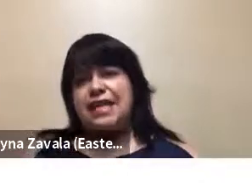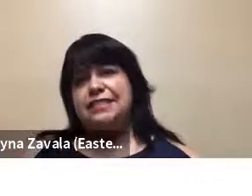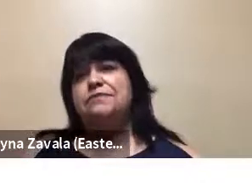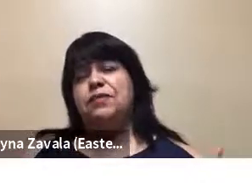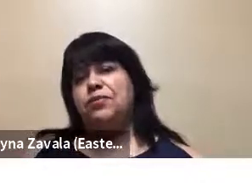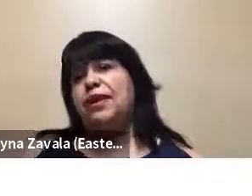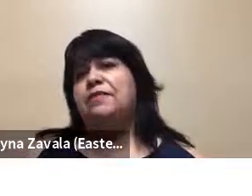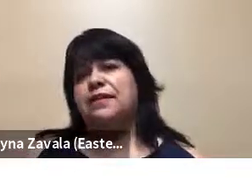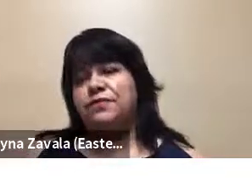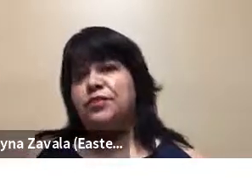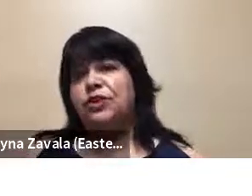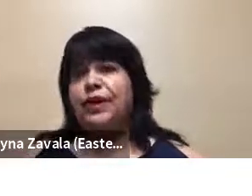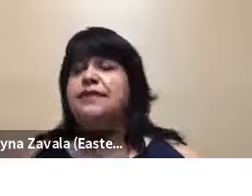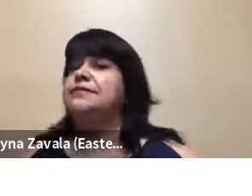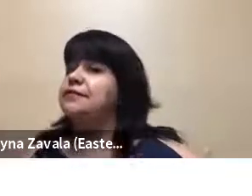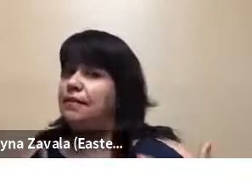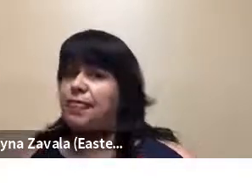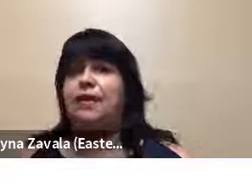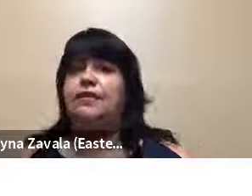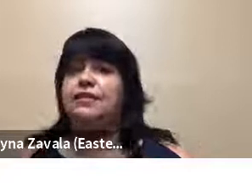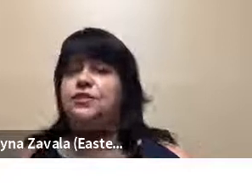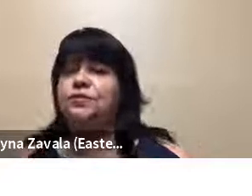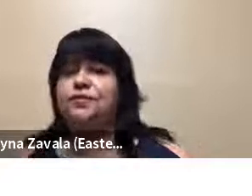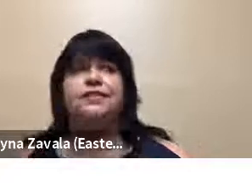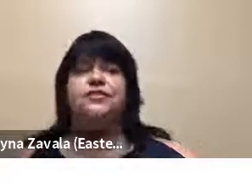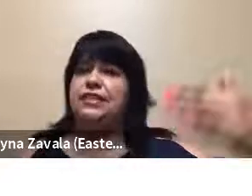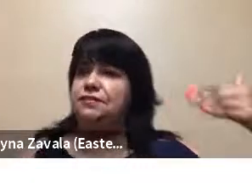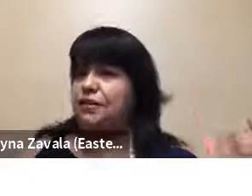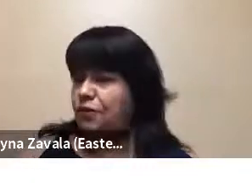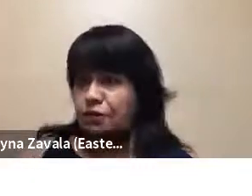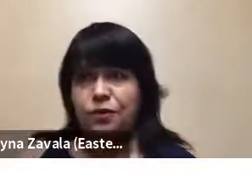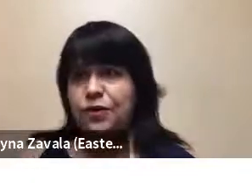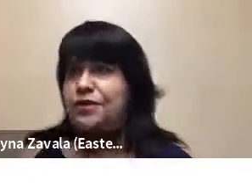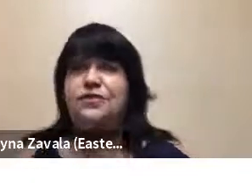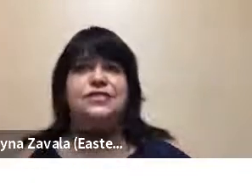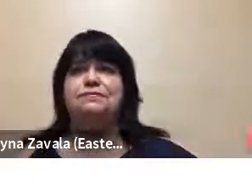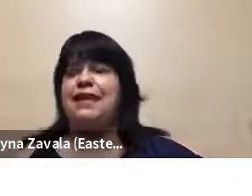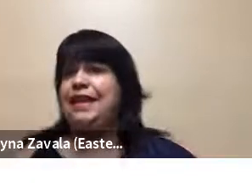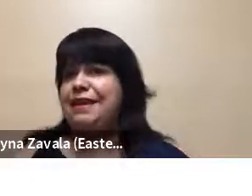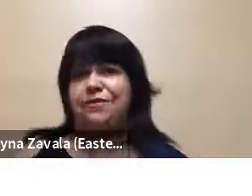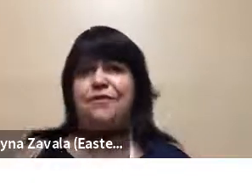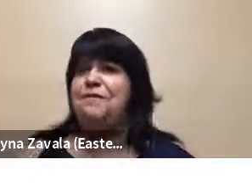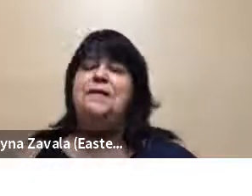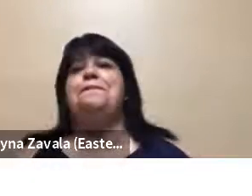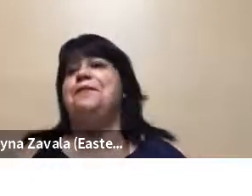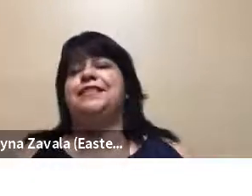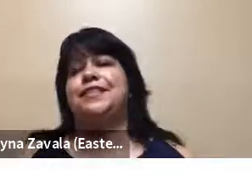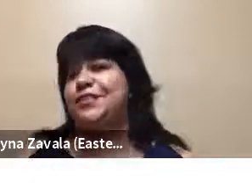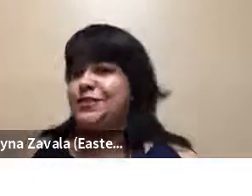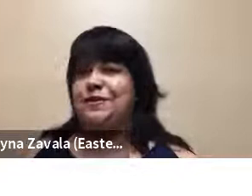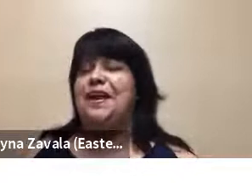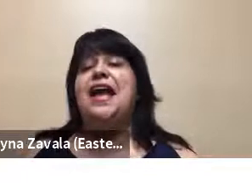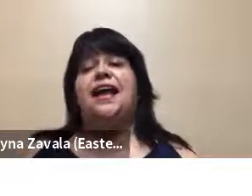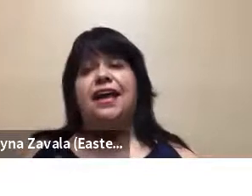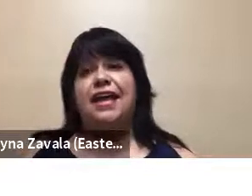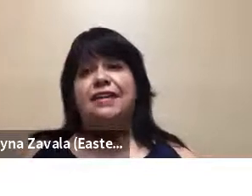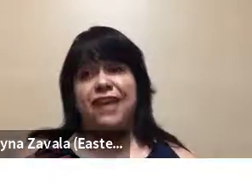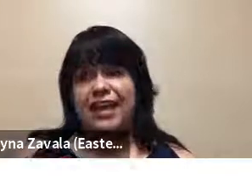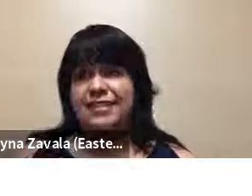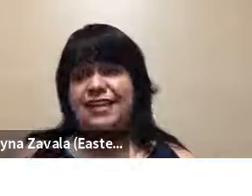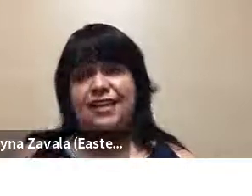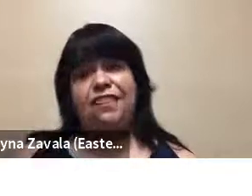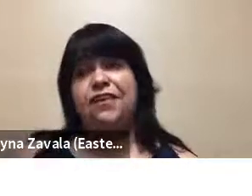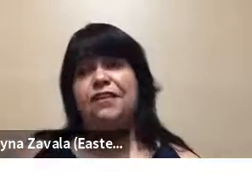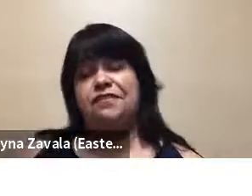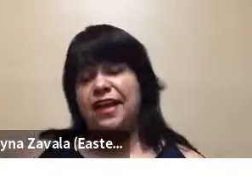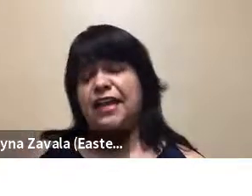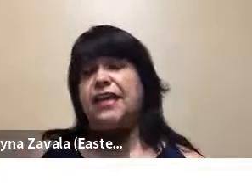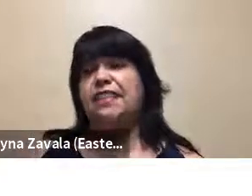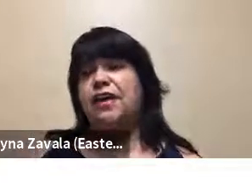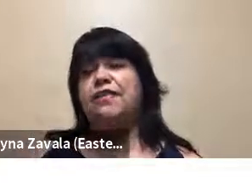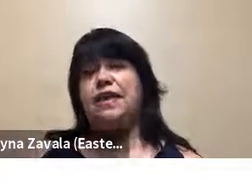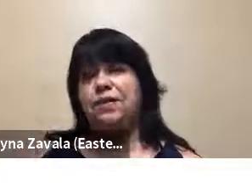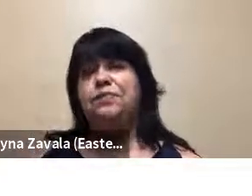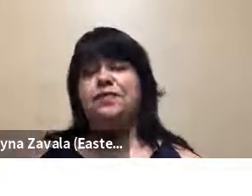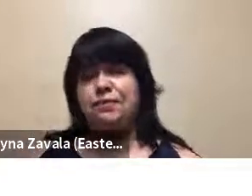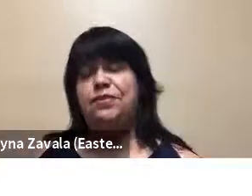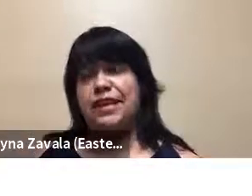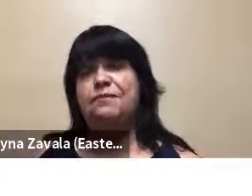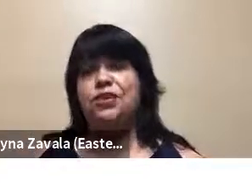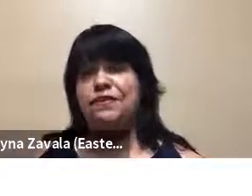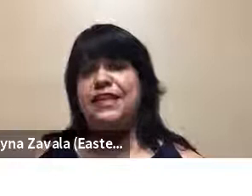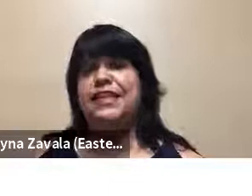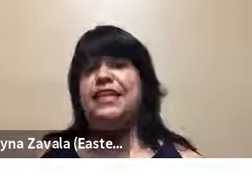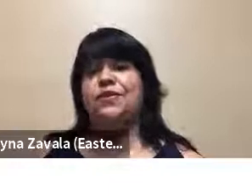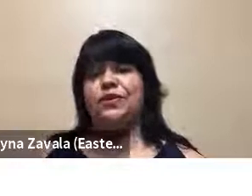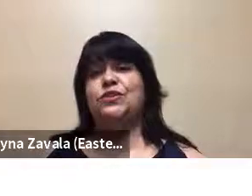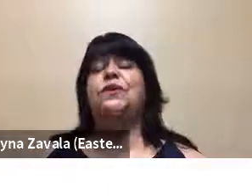Reyna Zavala (Easterseals): As people get comfortable knowing the supervisors of coworkers my neighbor my sister got vaccinated and there are fine there they keep the people get motivated in order to.